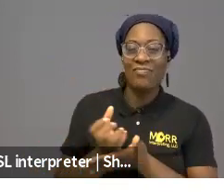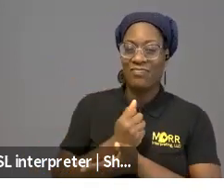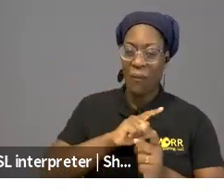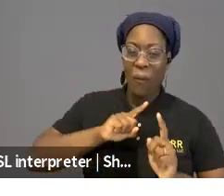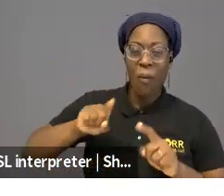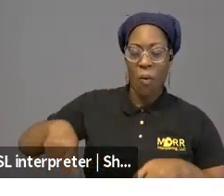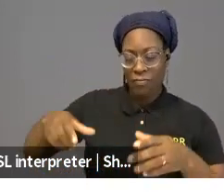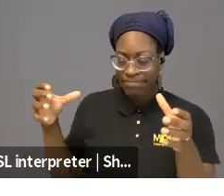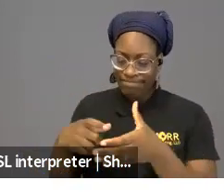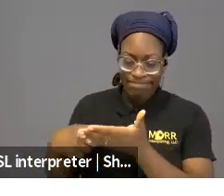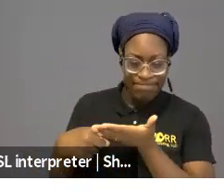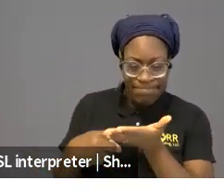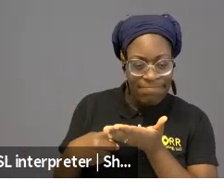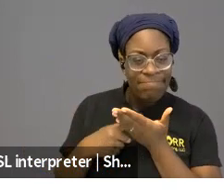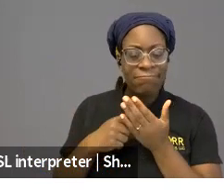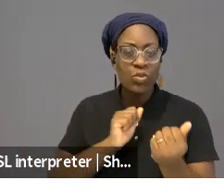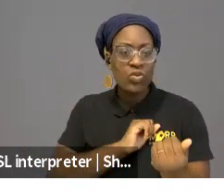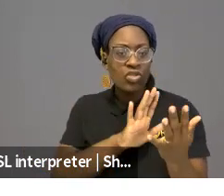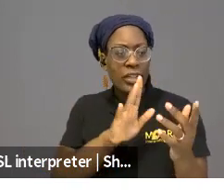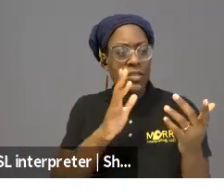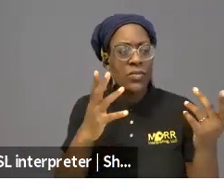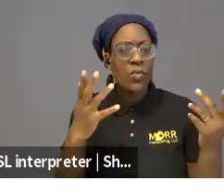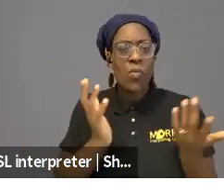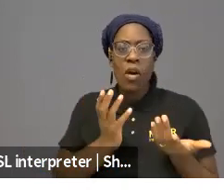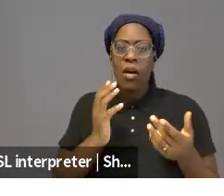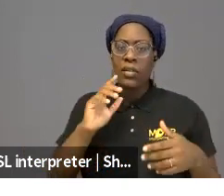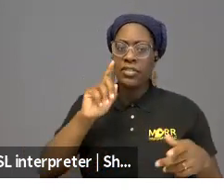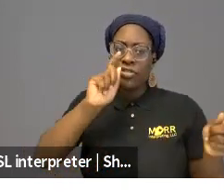our writing center that these dedicated times have been so helpful to allow us to slow down